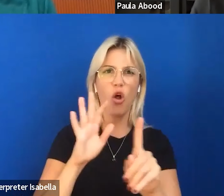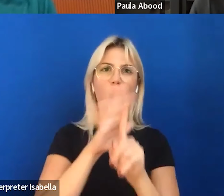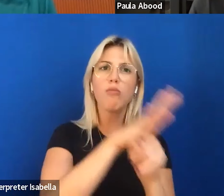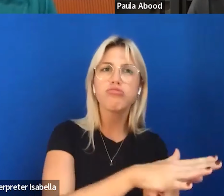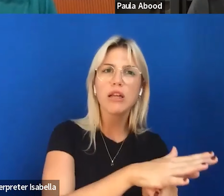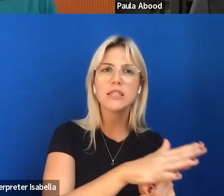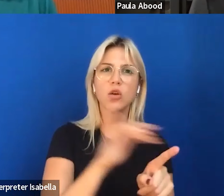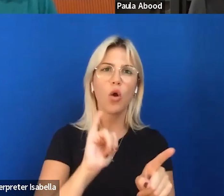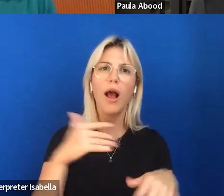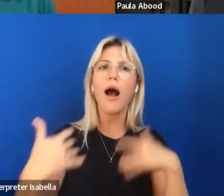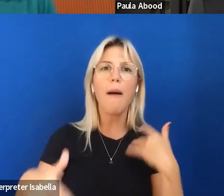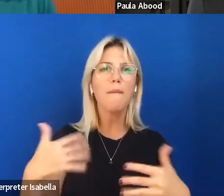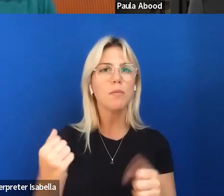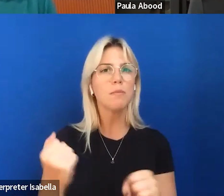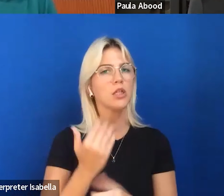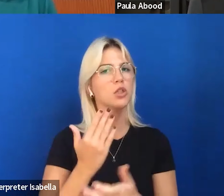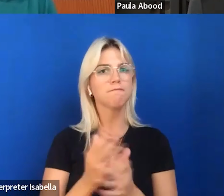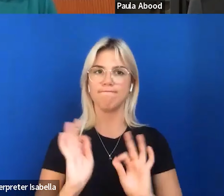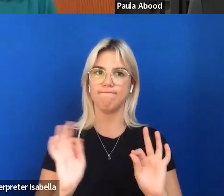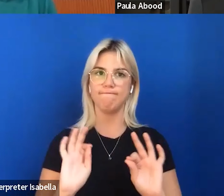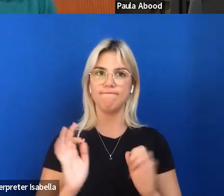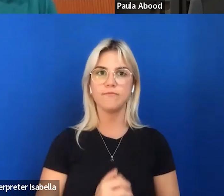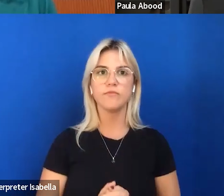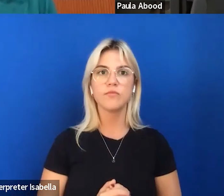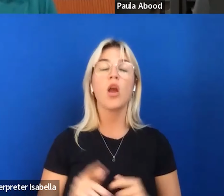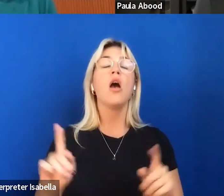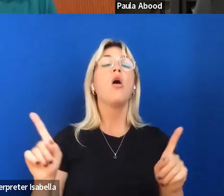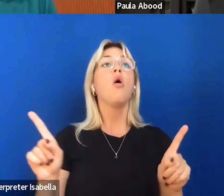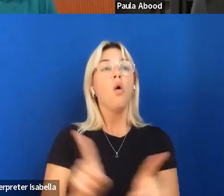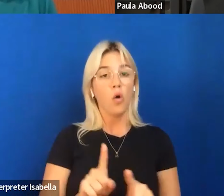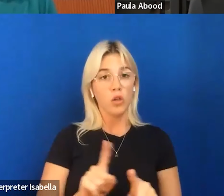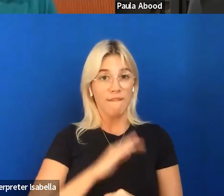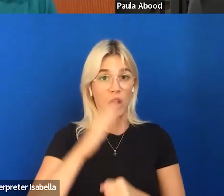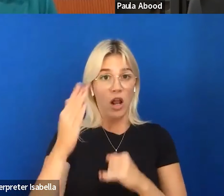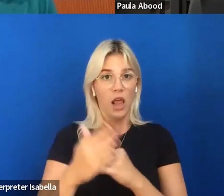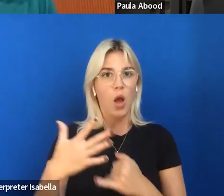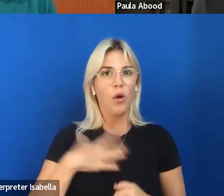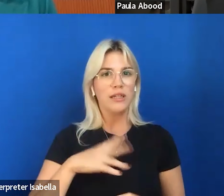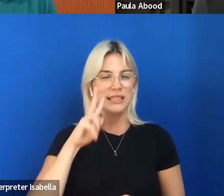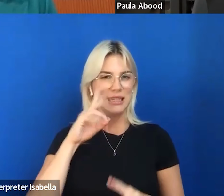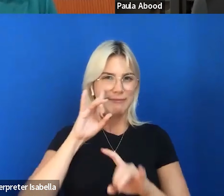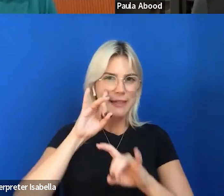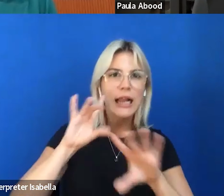And finally, I would say I want to see explicitly how the organisation